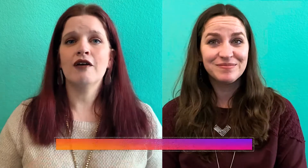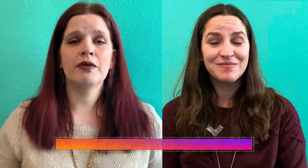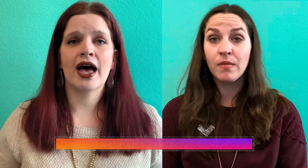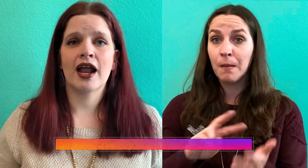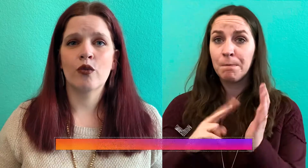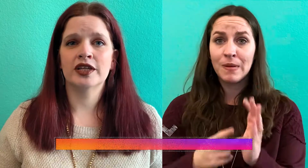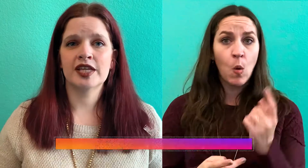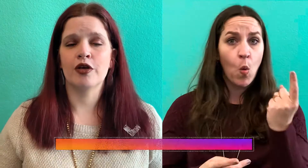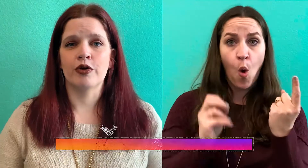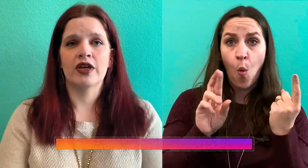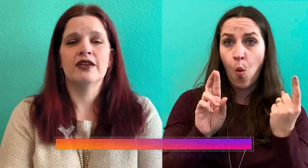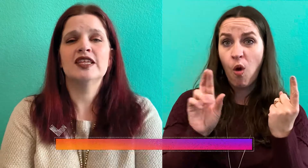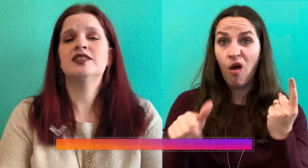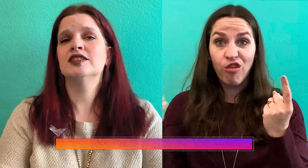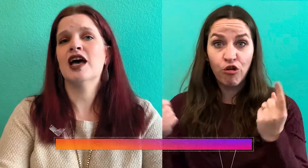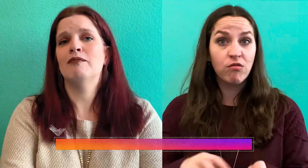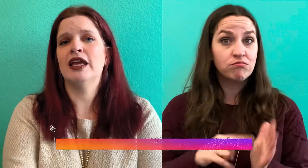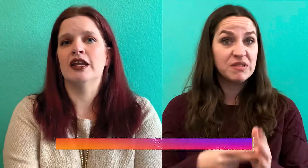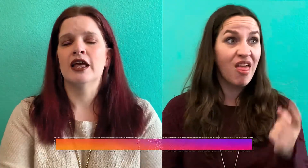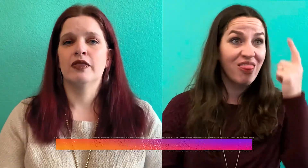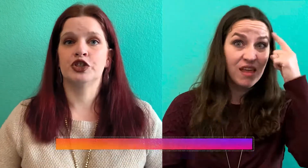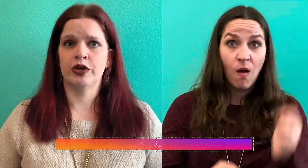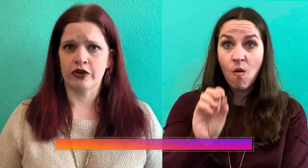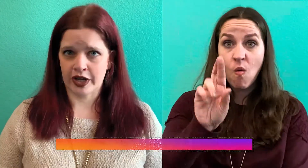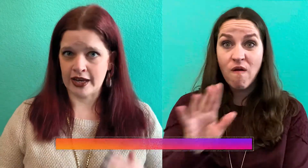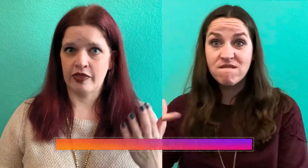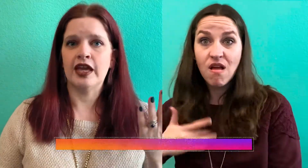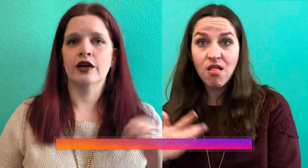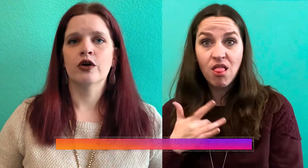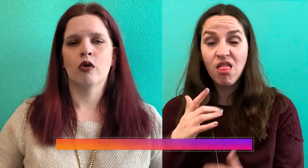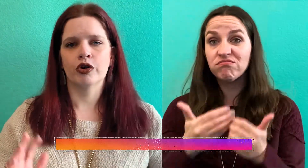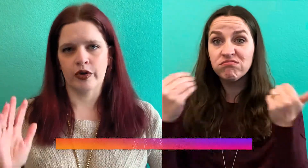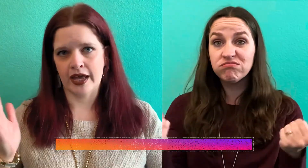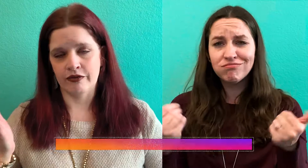off the bat, I want to tell you that this does not mean that you either can think or you can